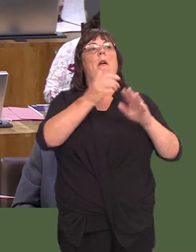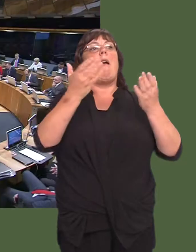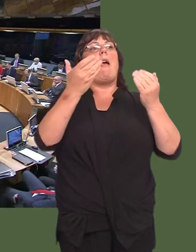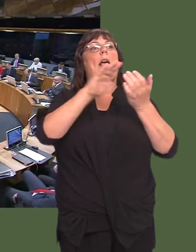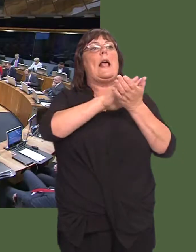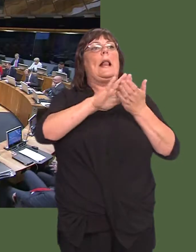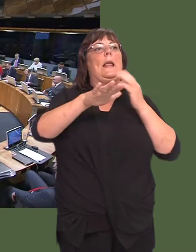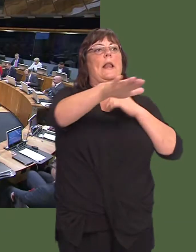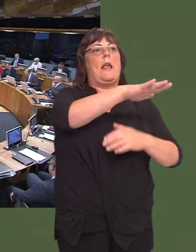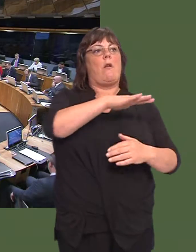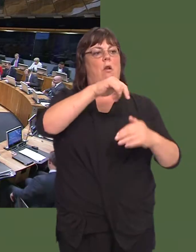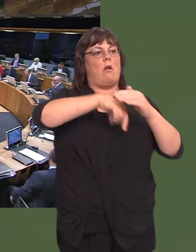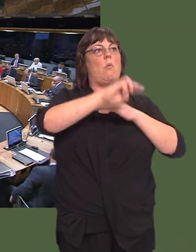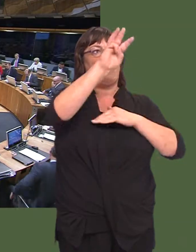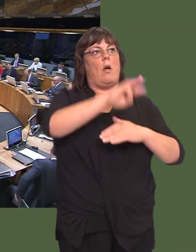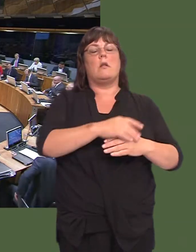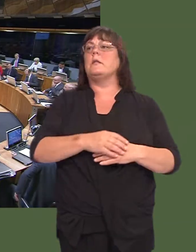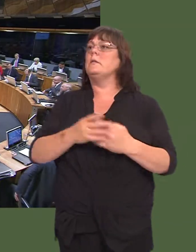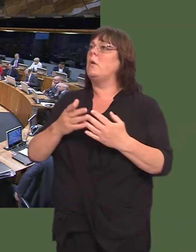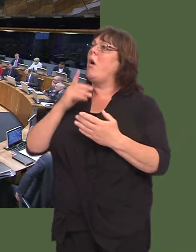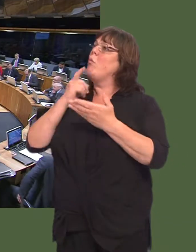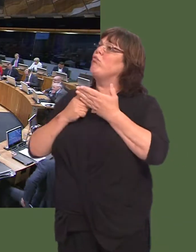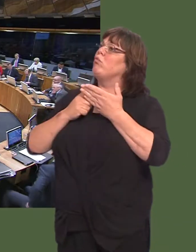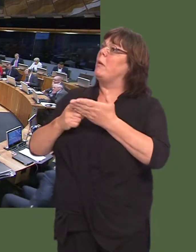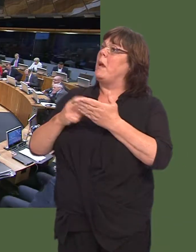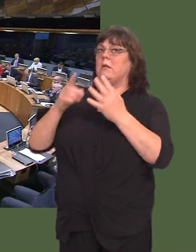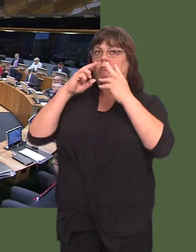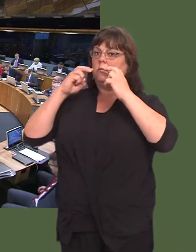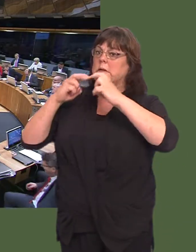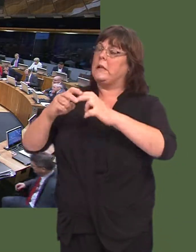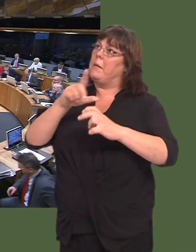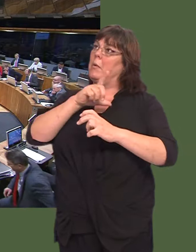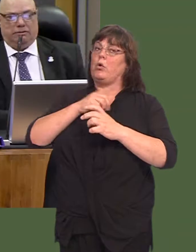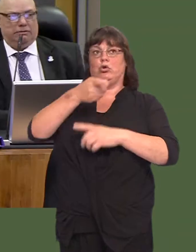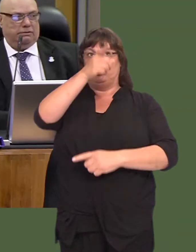David Melding: Well, I commend that study, because, if you look at Germany, clean air